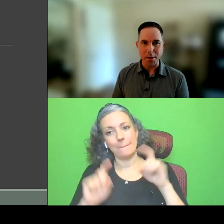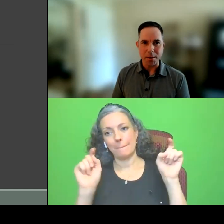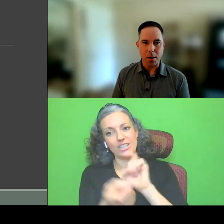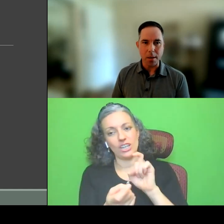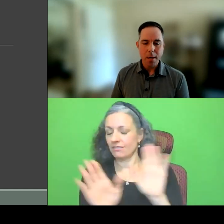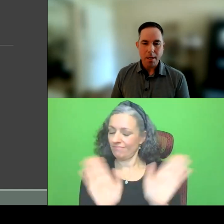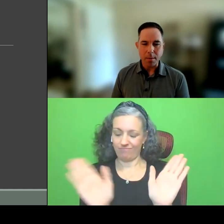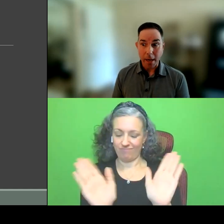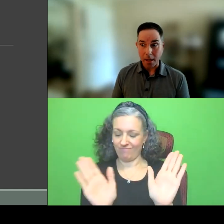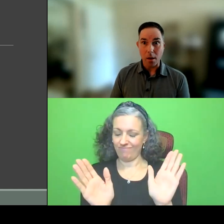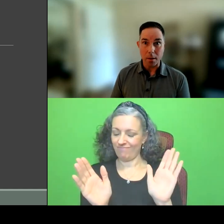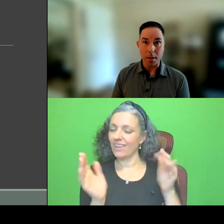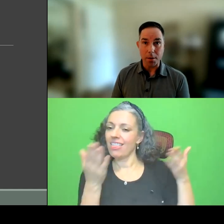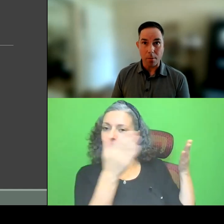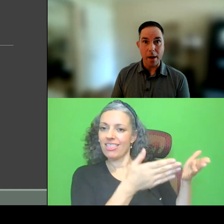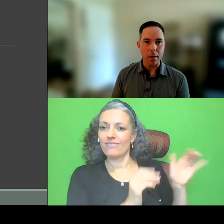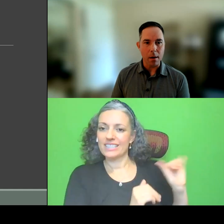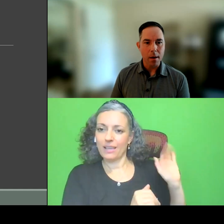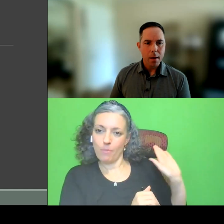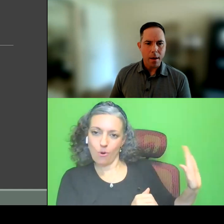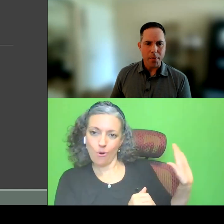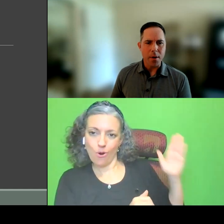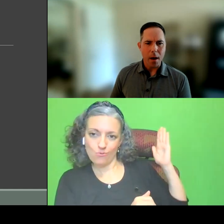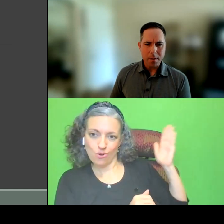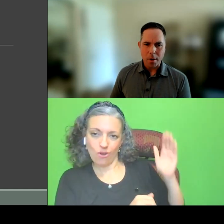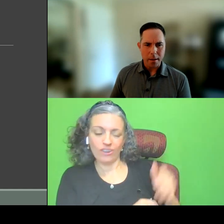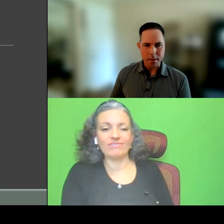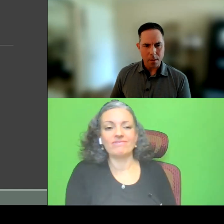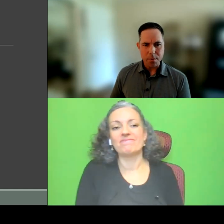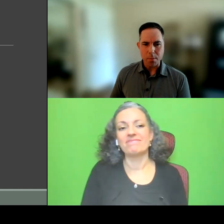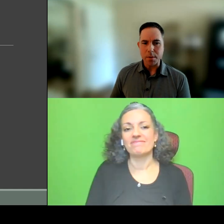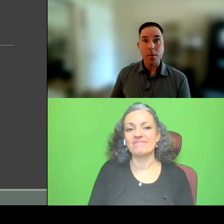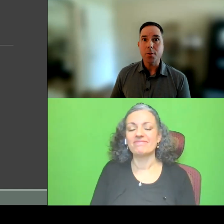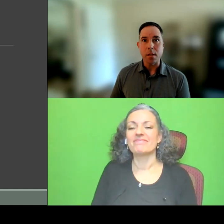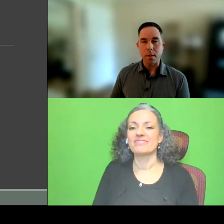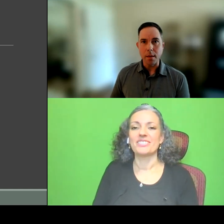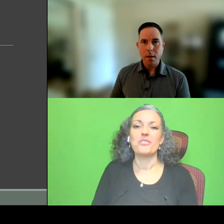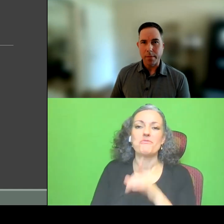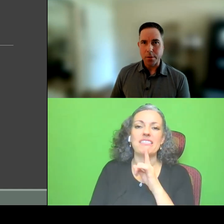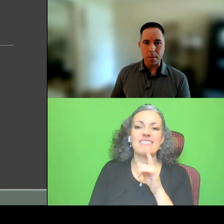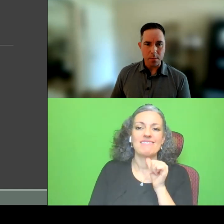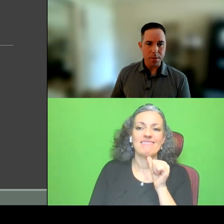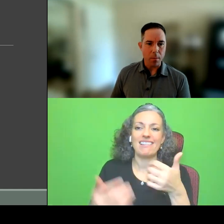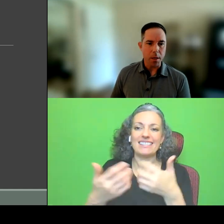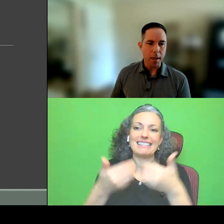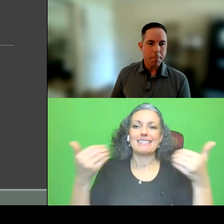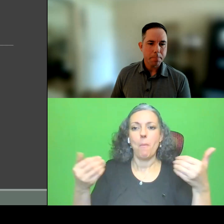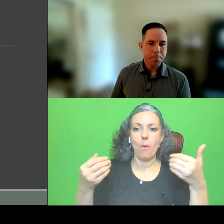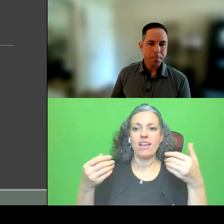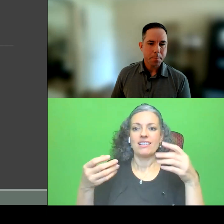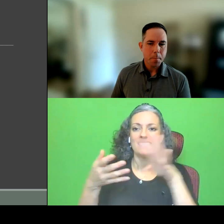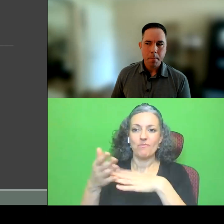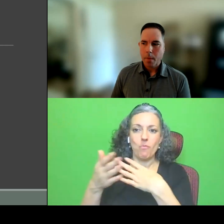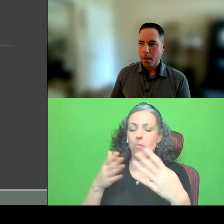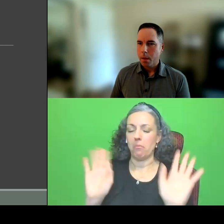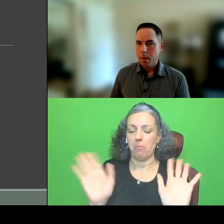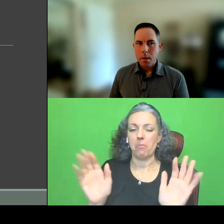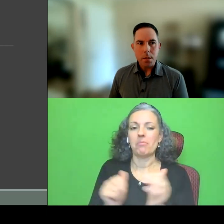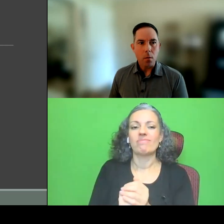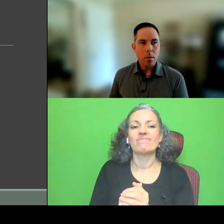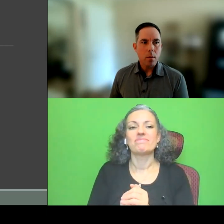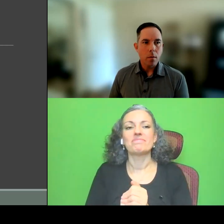cataloged in your backlog and that they're not tracked in some separate spreadsheet that eventually people stop looking at.